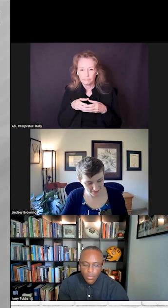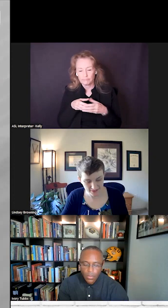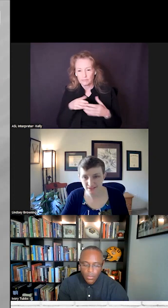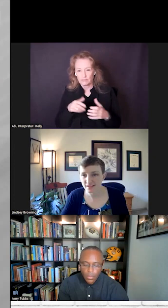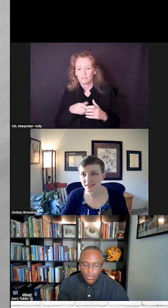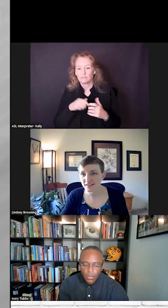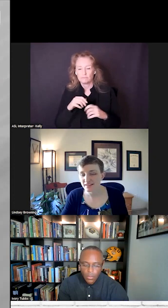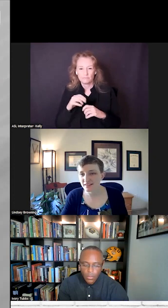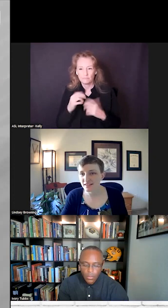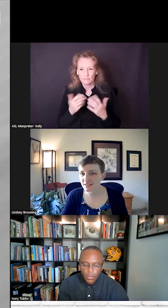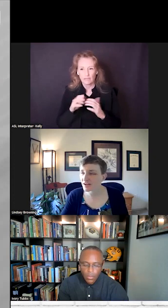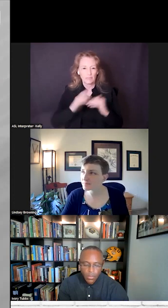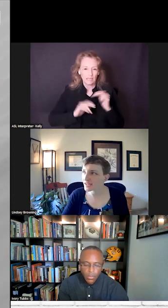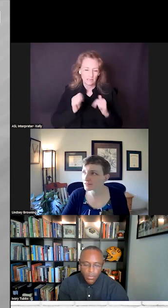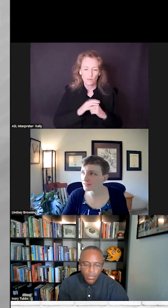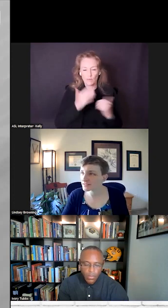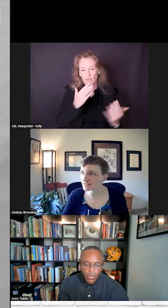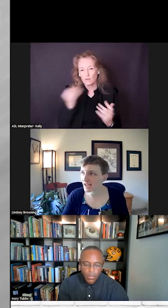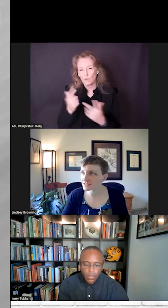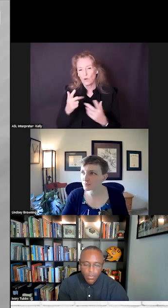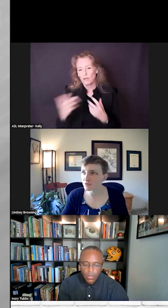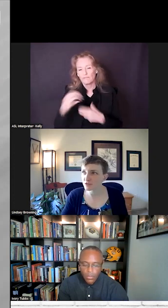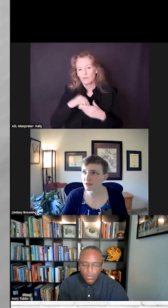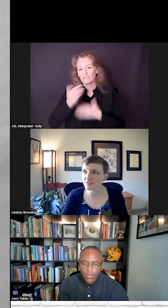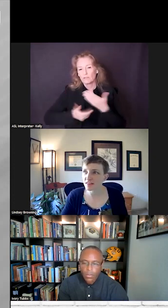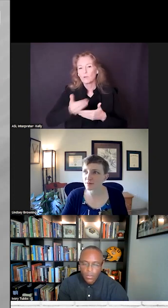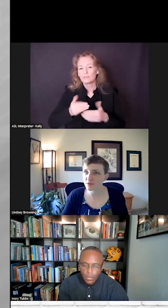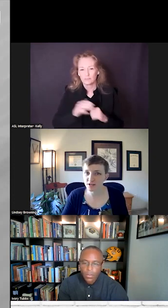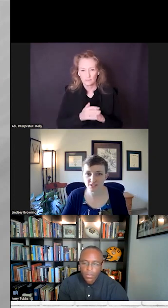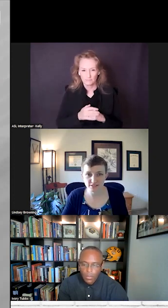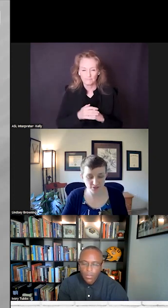IF I MAY, I WILL ASK A FOLLOWUP QUESTION.